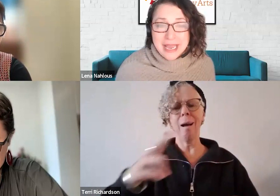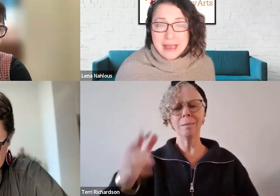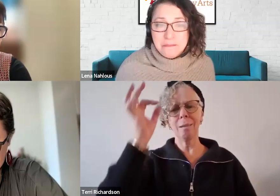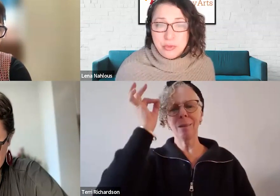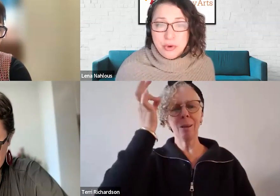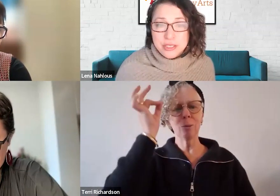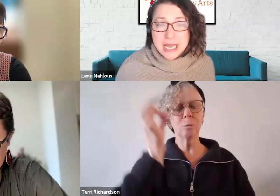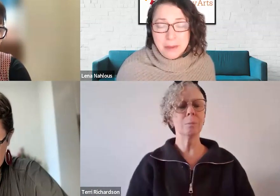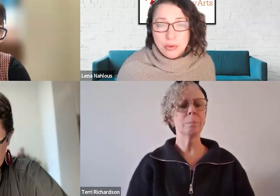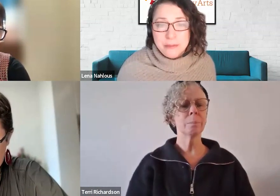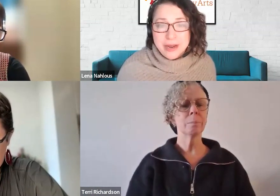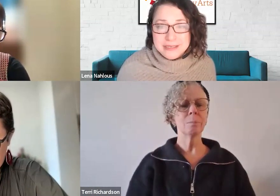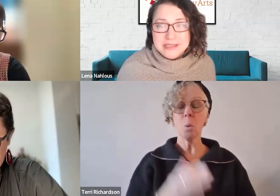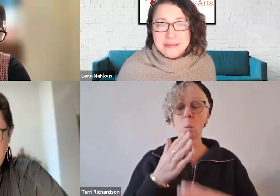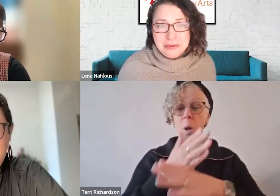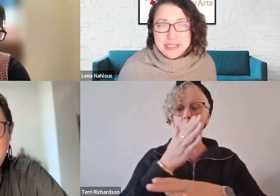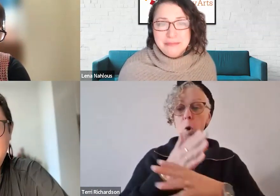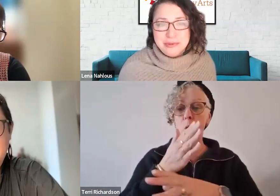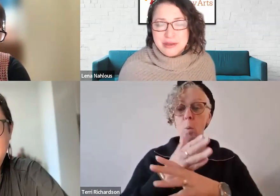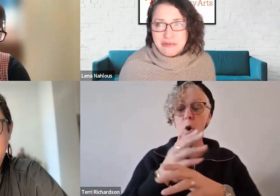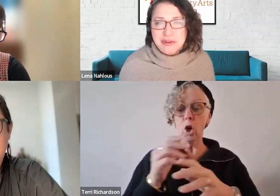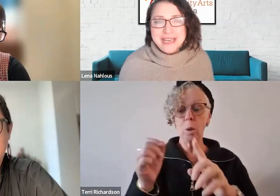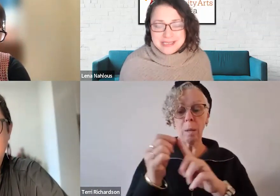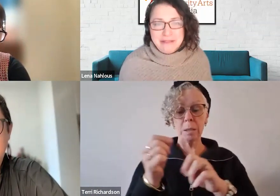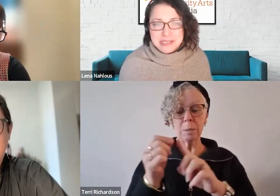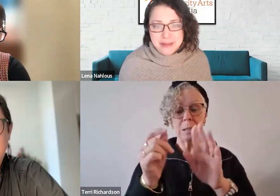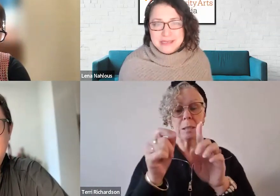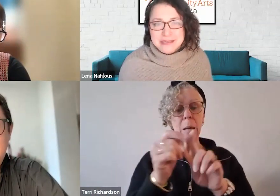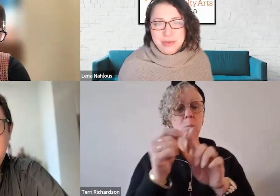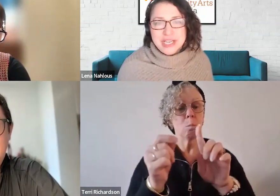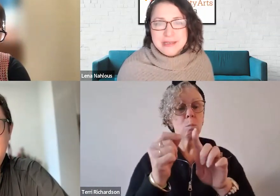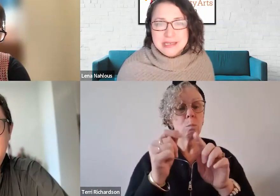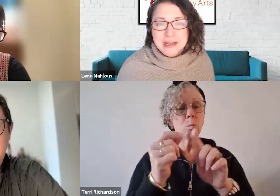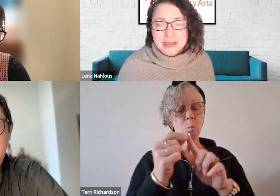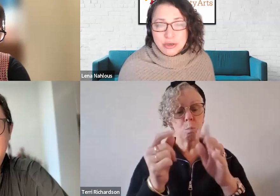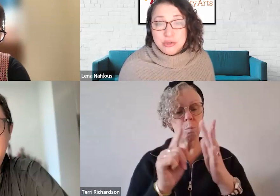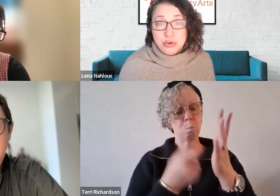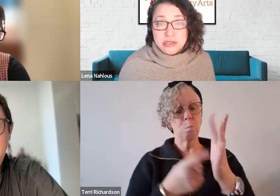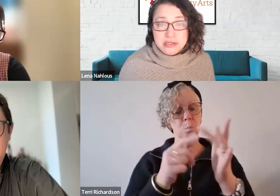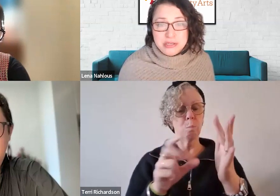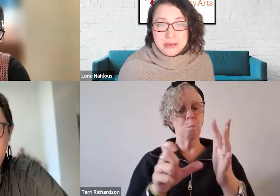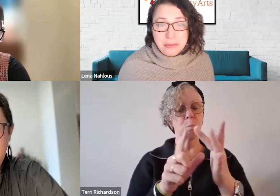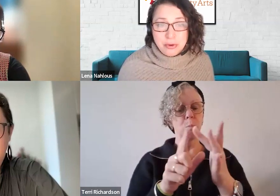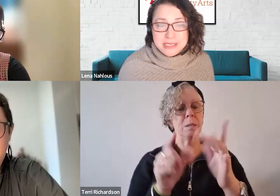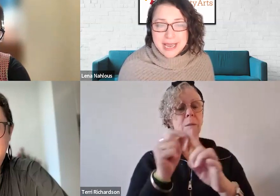We work to uphold the practices and principles of creating safer spaces, which, as Dr Ruth D'Souza points out,